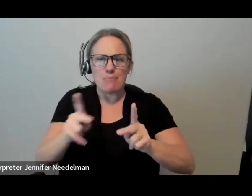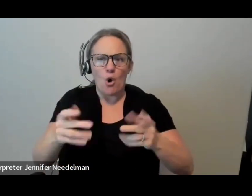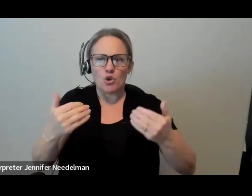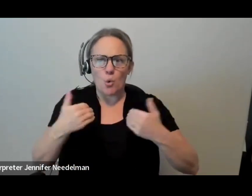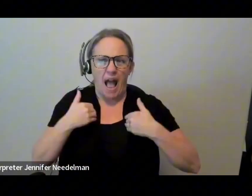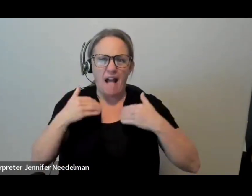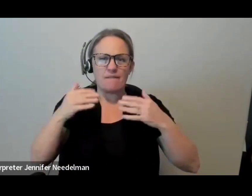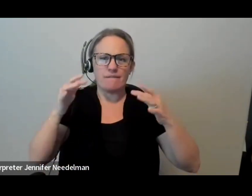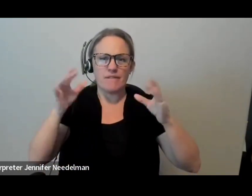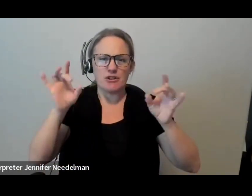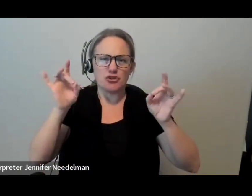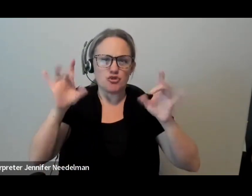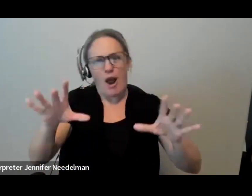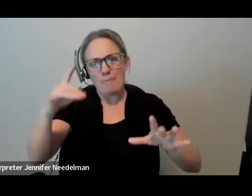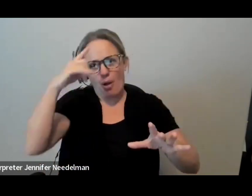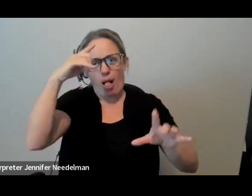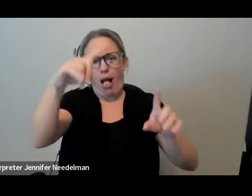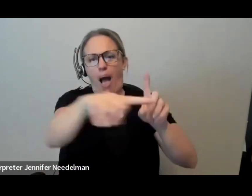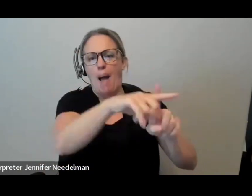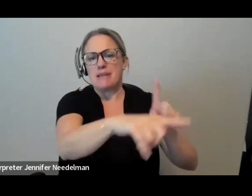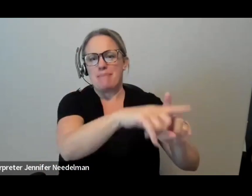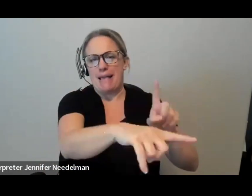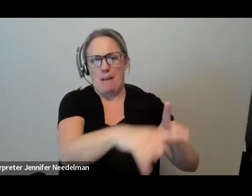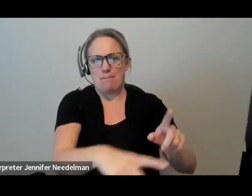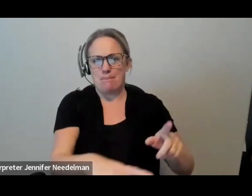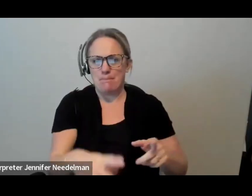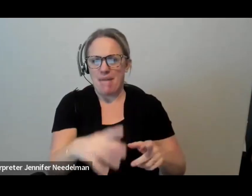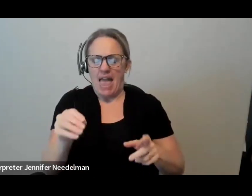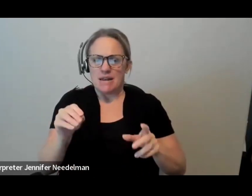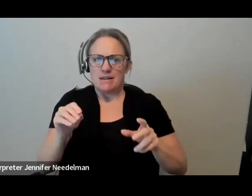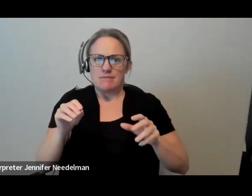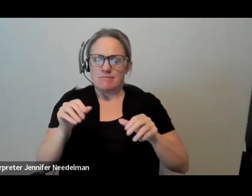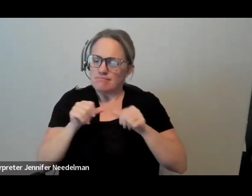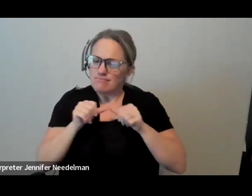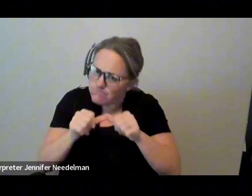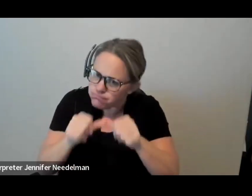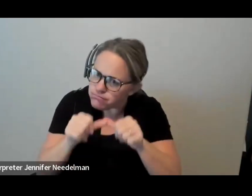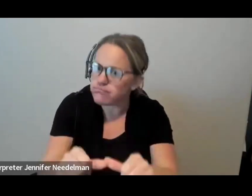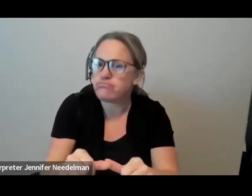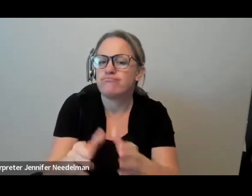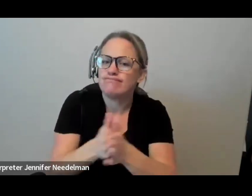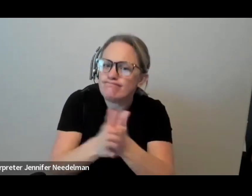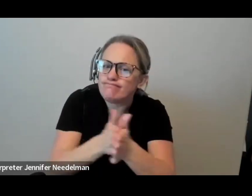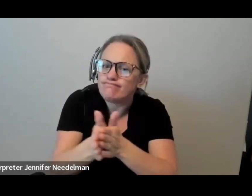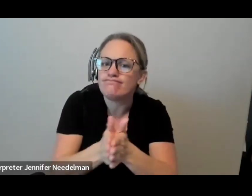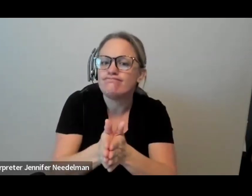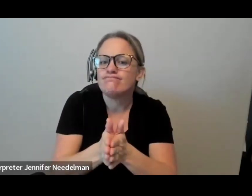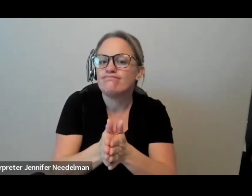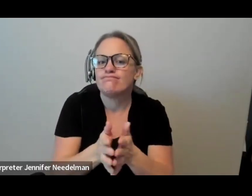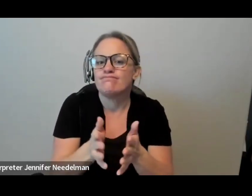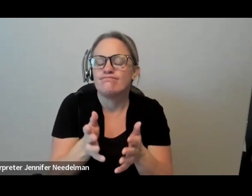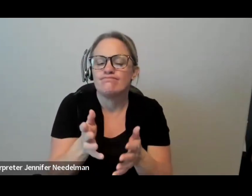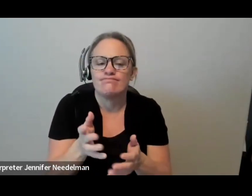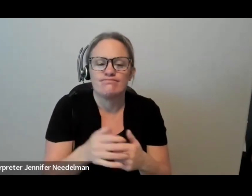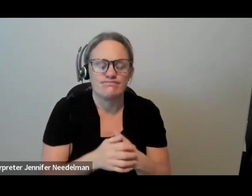and pushing forward despite it, together. I love that Kelsey. And if I could add just two